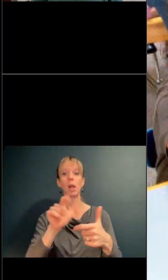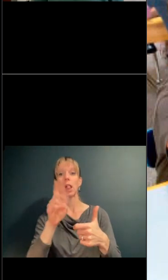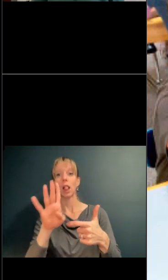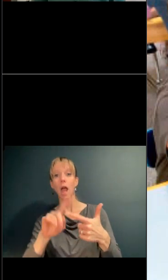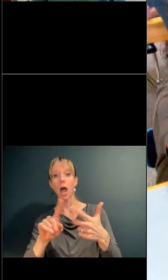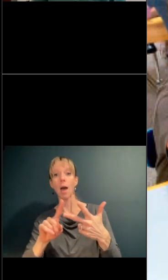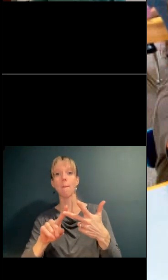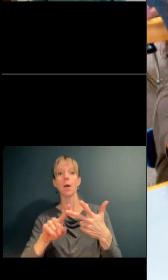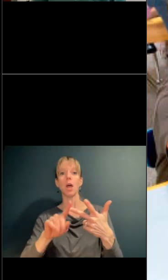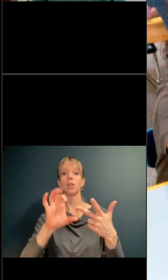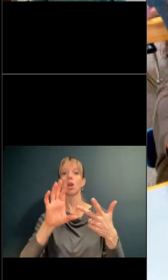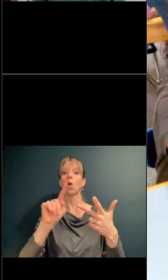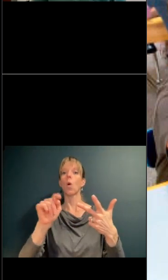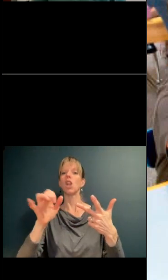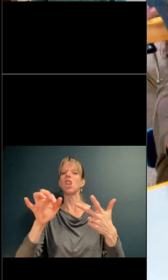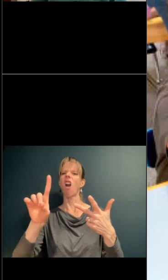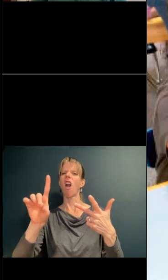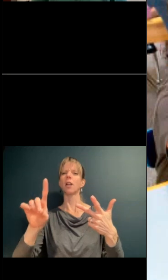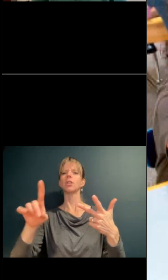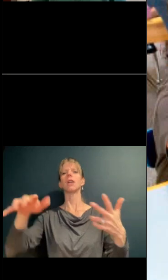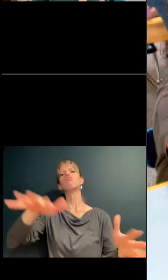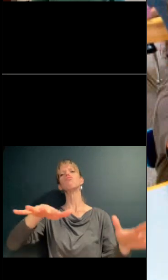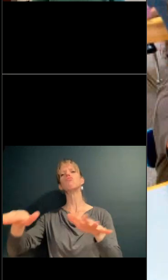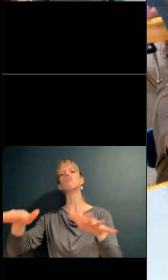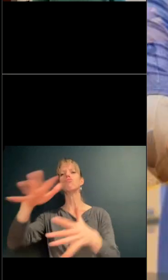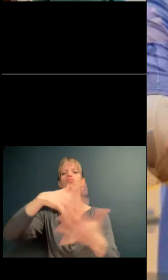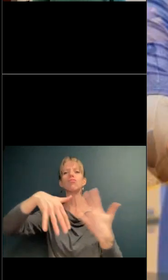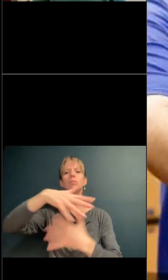that make up the life of your school? Are they a part of the colleges,